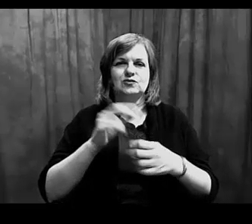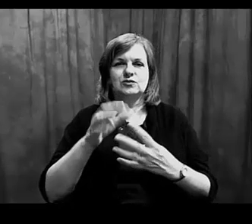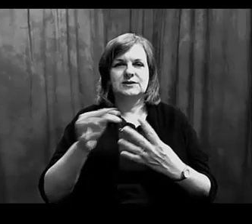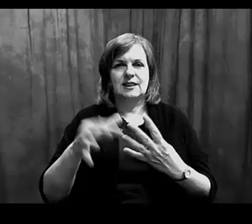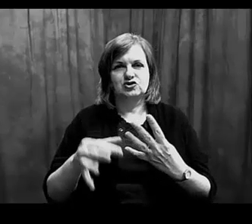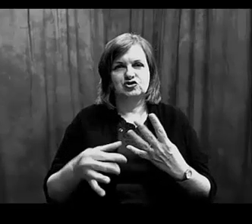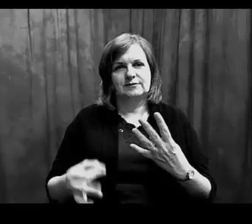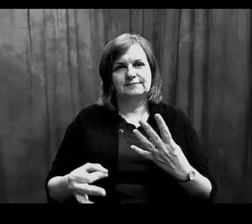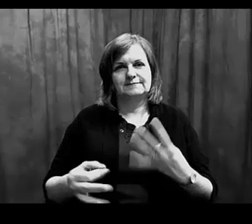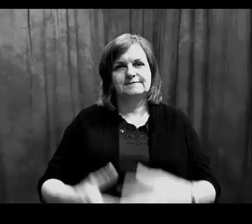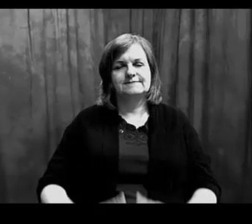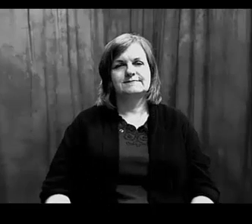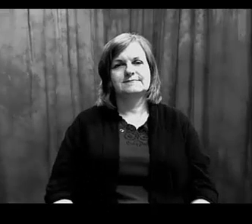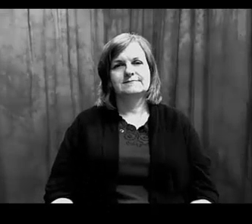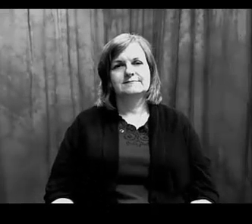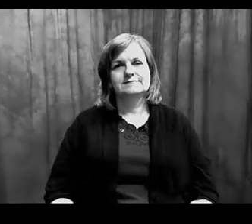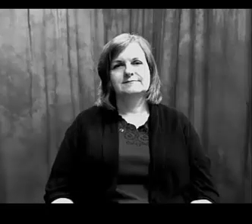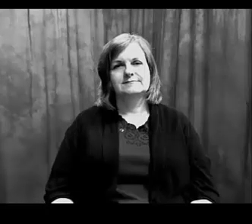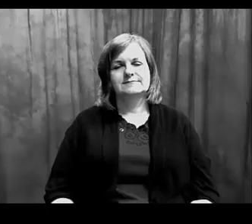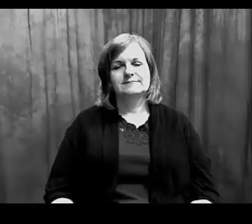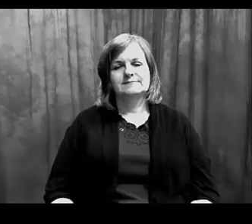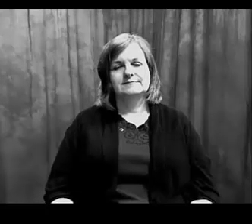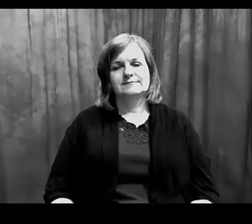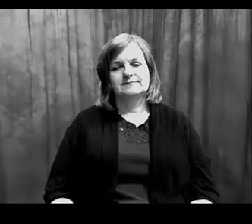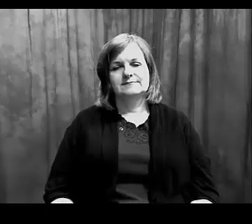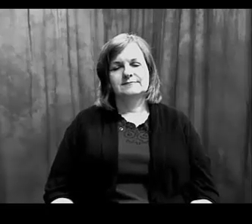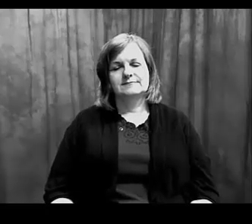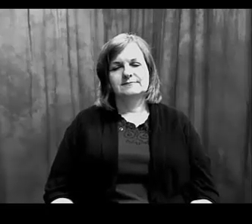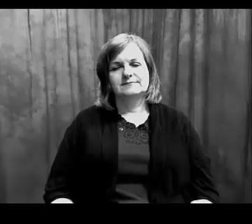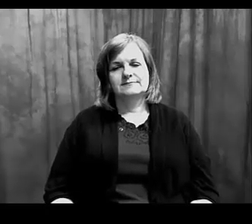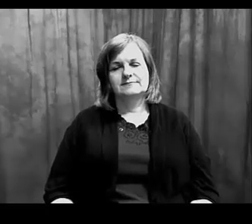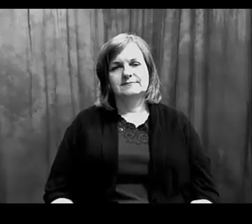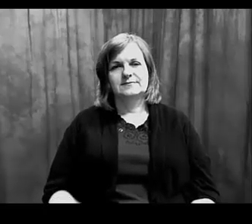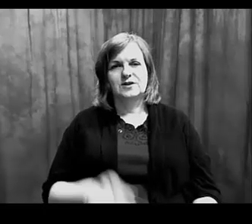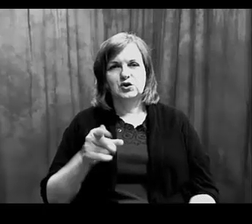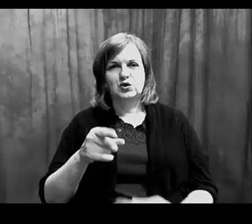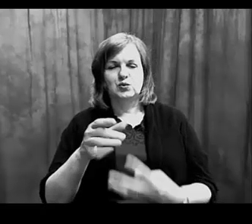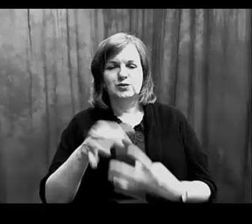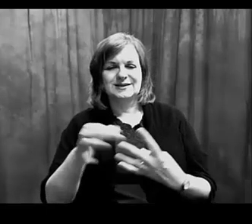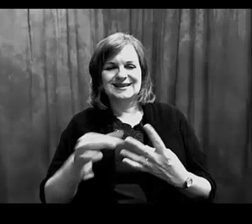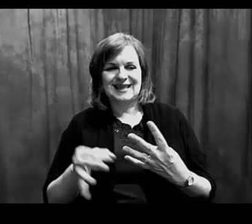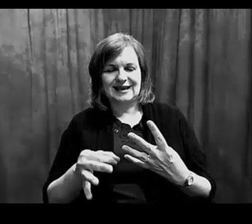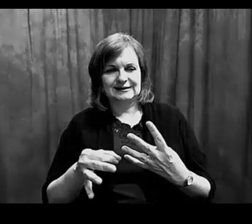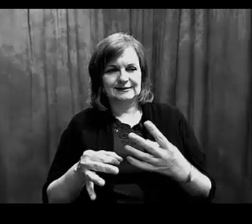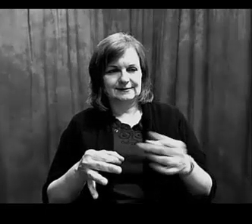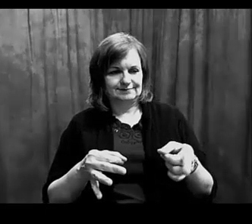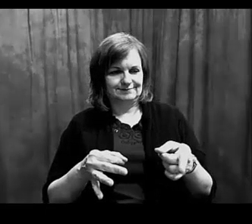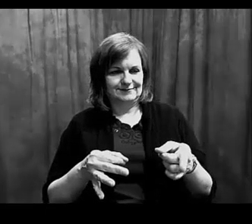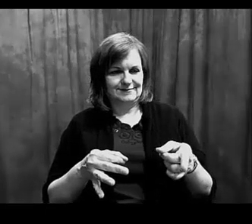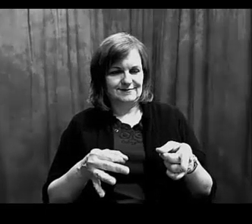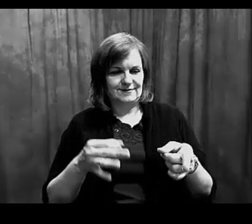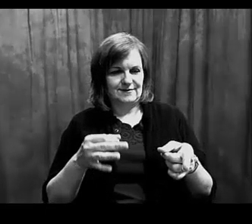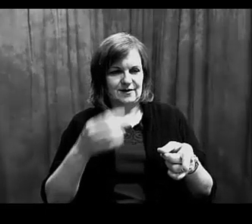sure you'd lose all of the dark beetles first -- now we have to think about what that means